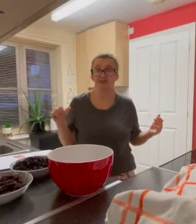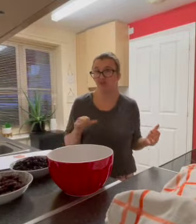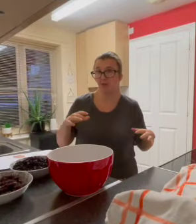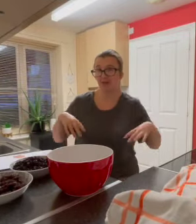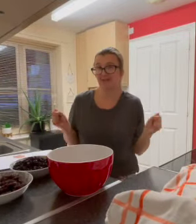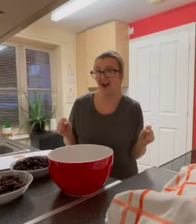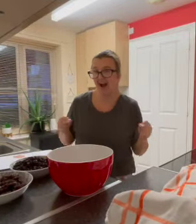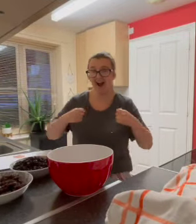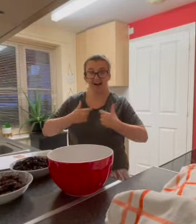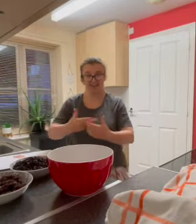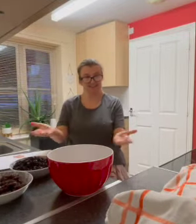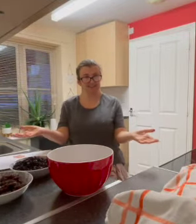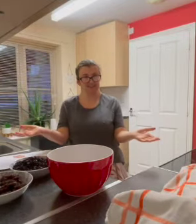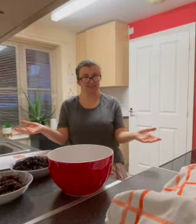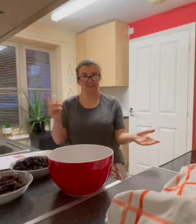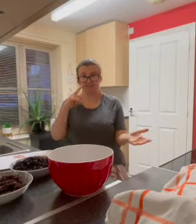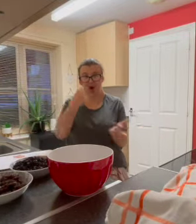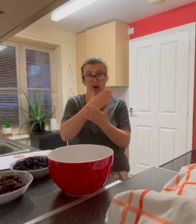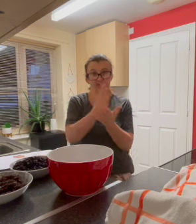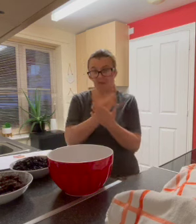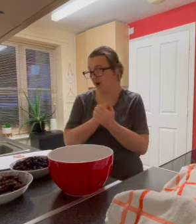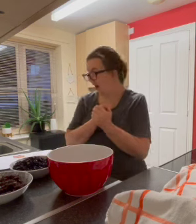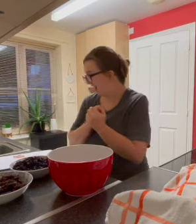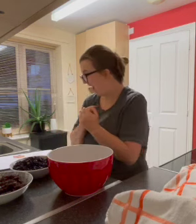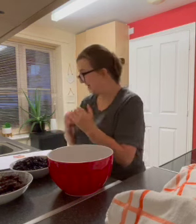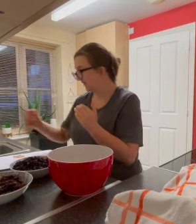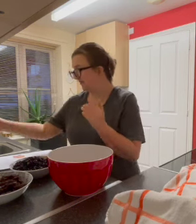Here we go, should we start with first part.